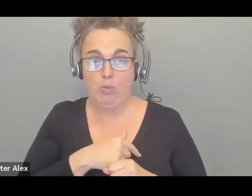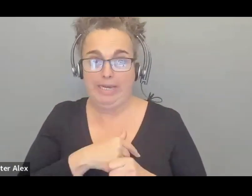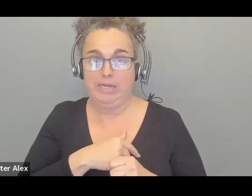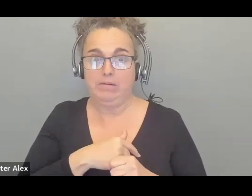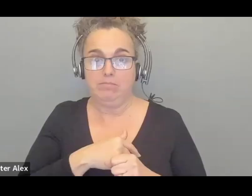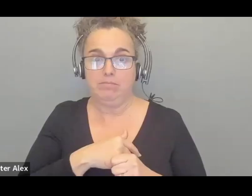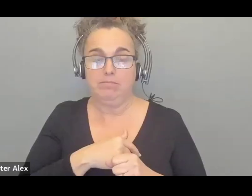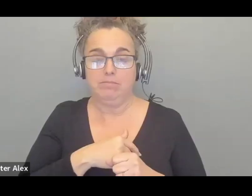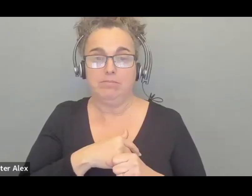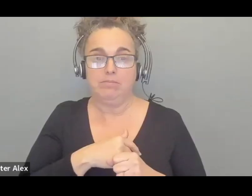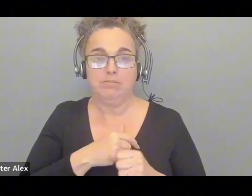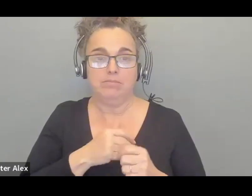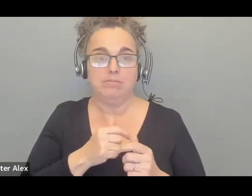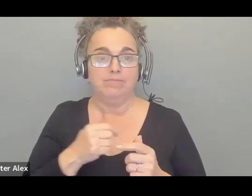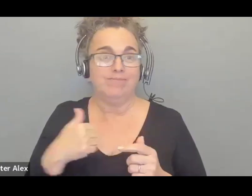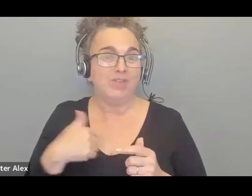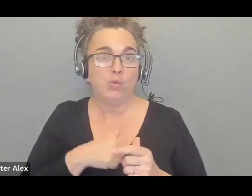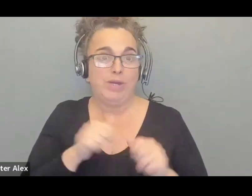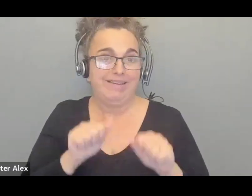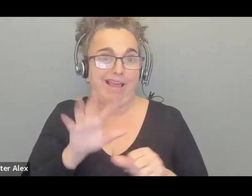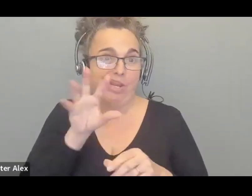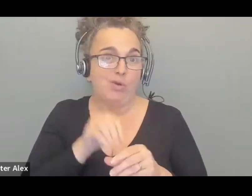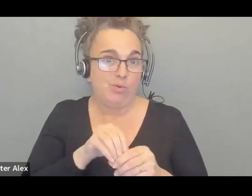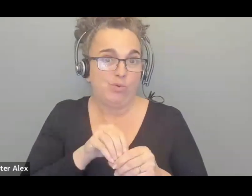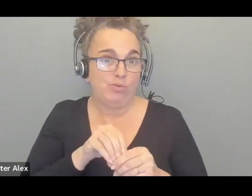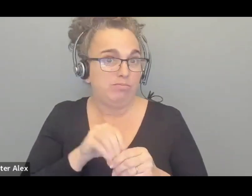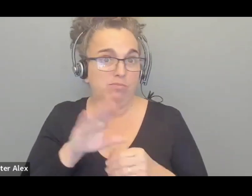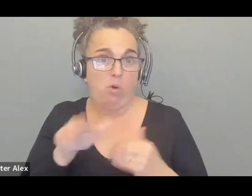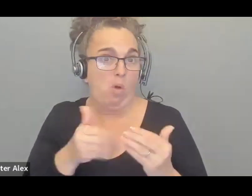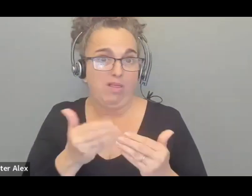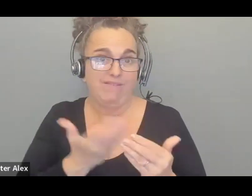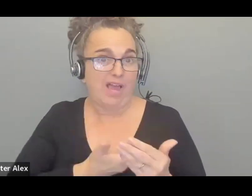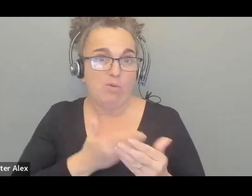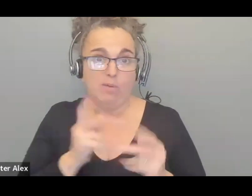so we can include all of our people attending here.